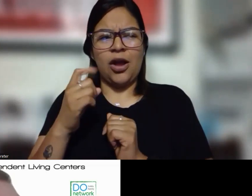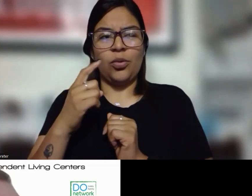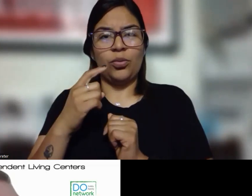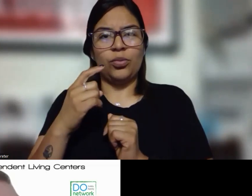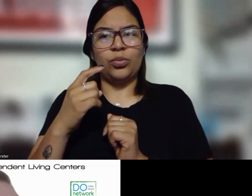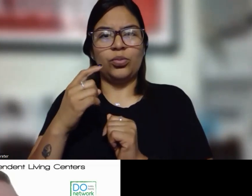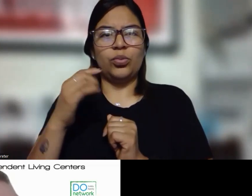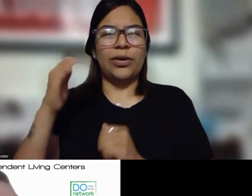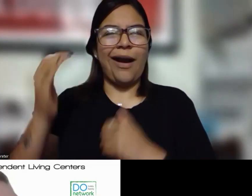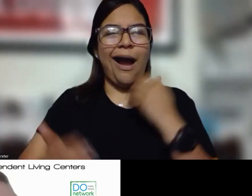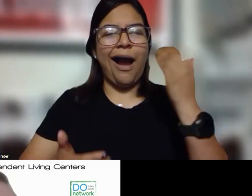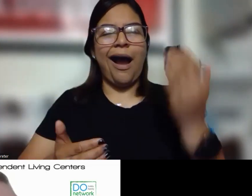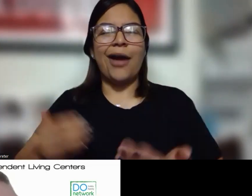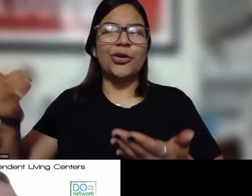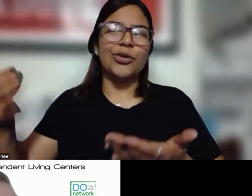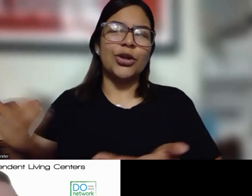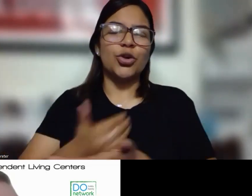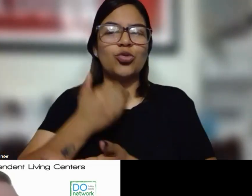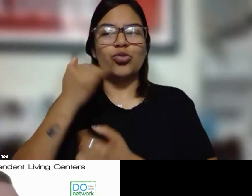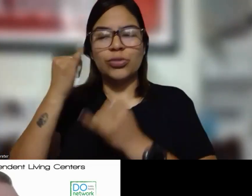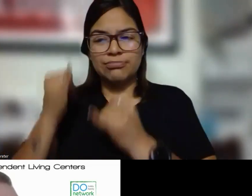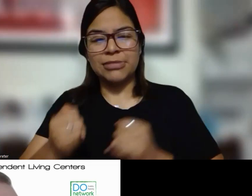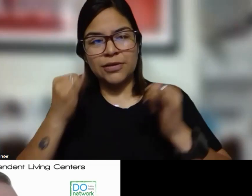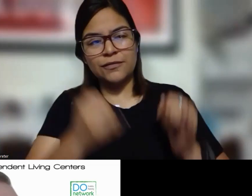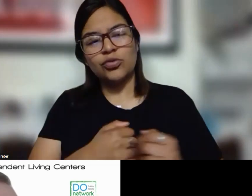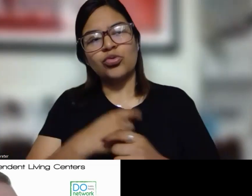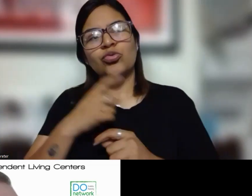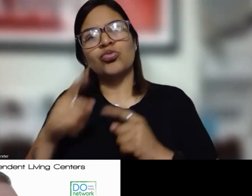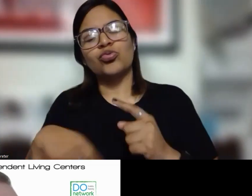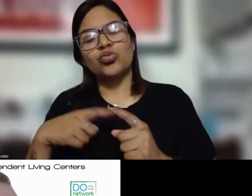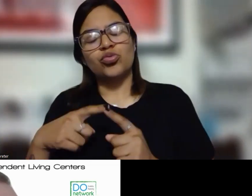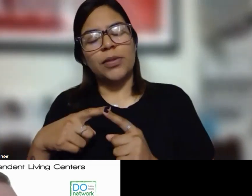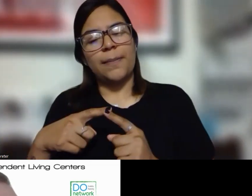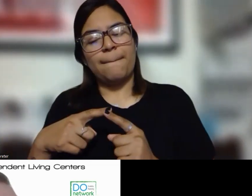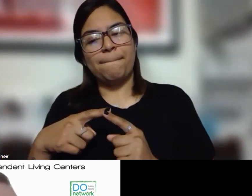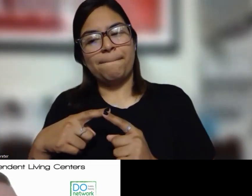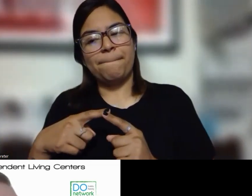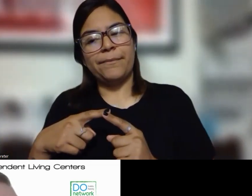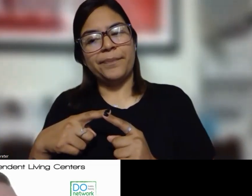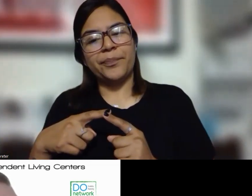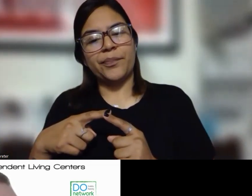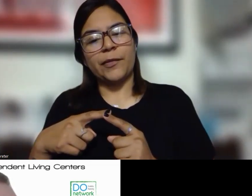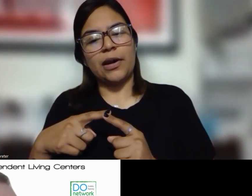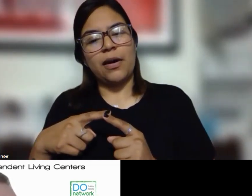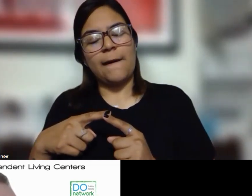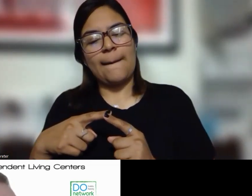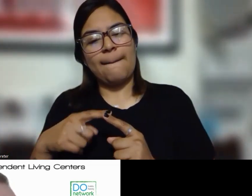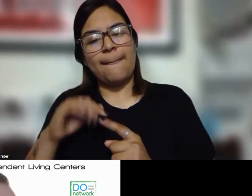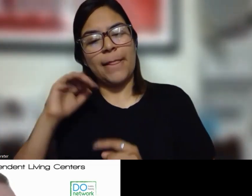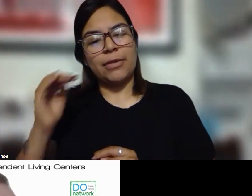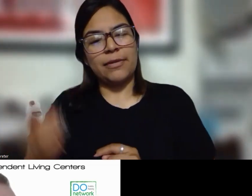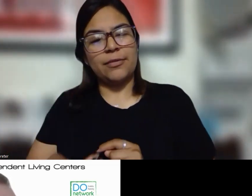new talented uh individuals um so one of the uh areas we'll be hiring in is our do network